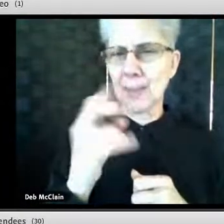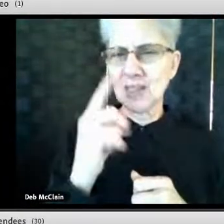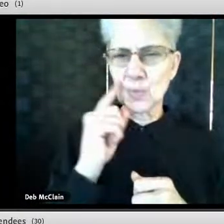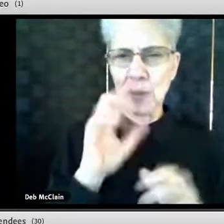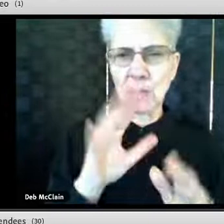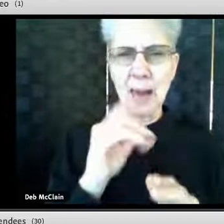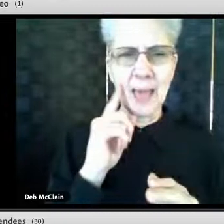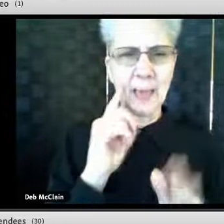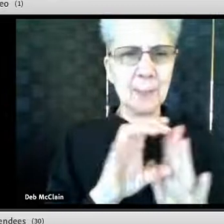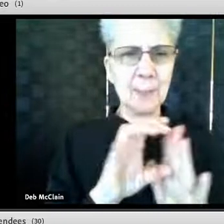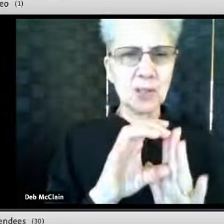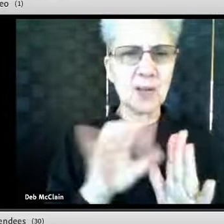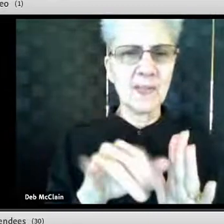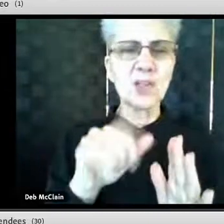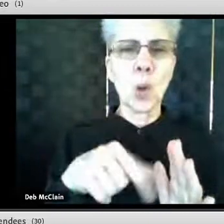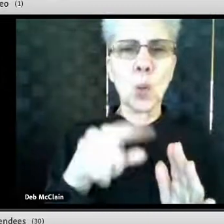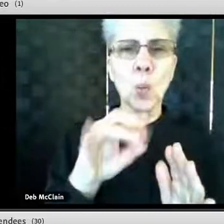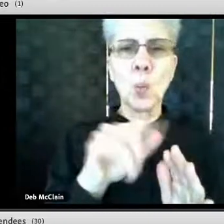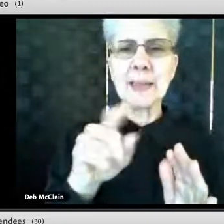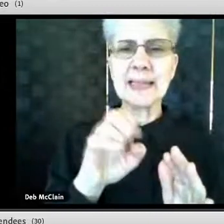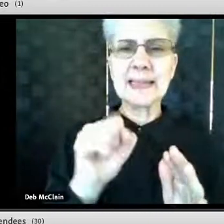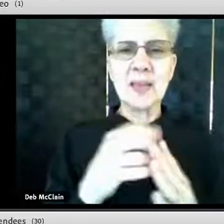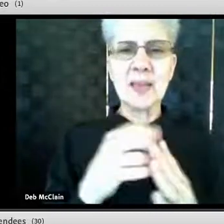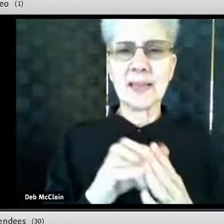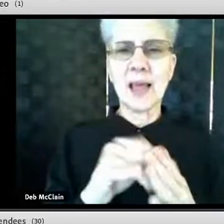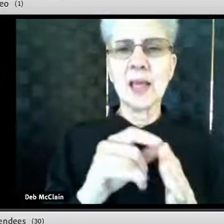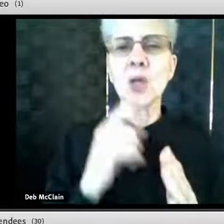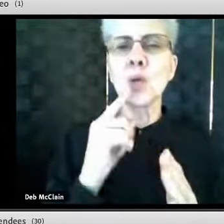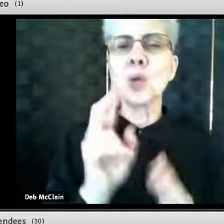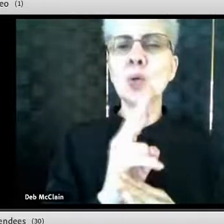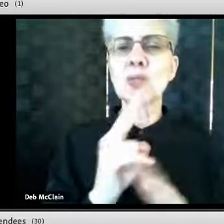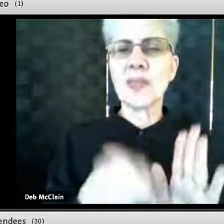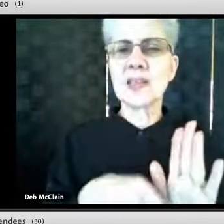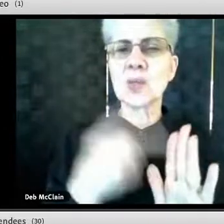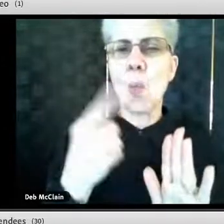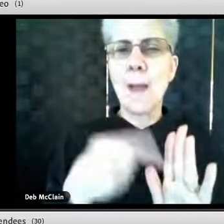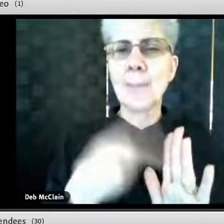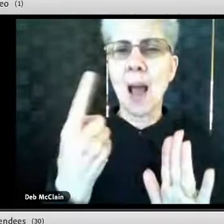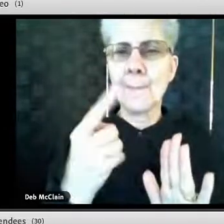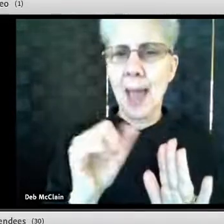I think we have some pictures of theirs later, some quizzes and stuff like that using the swipe up action.